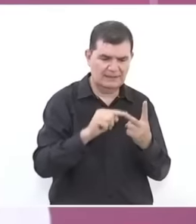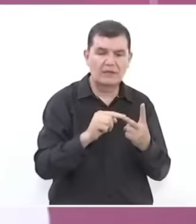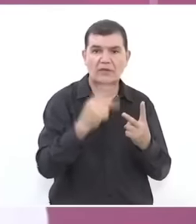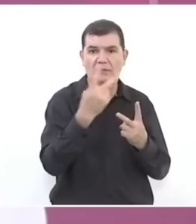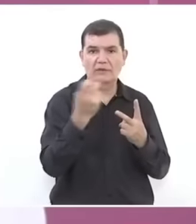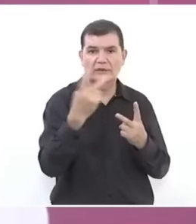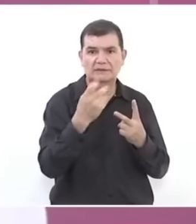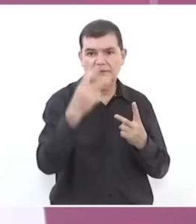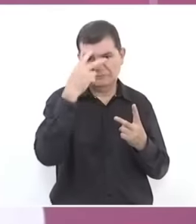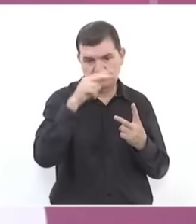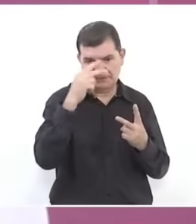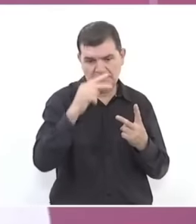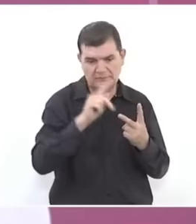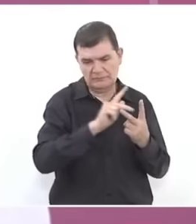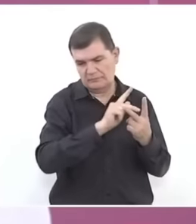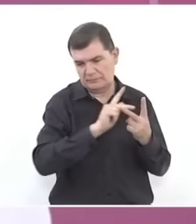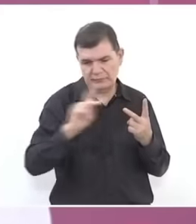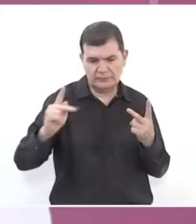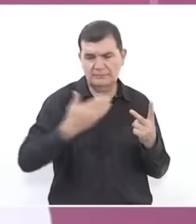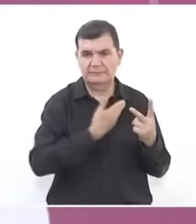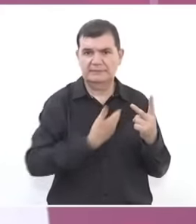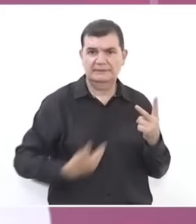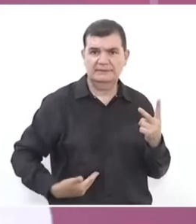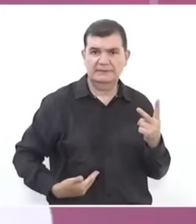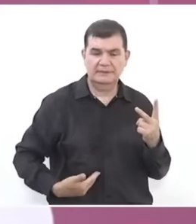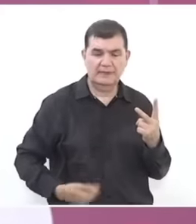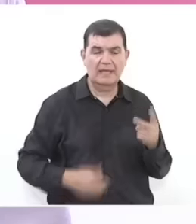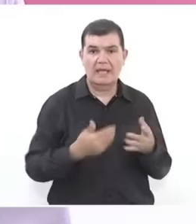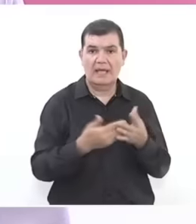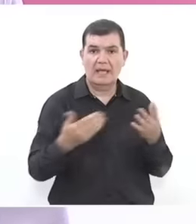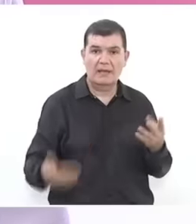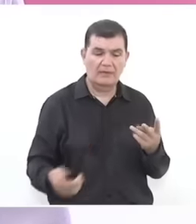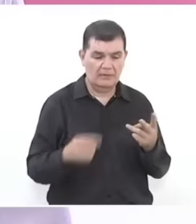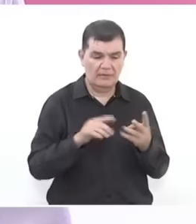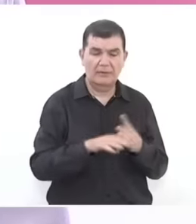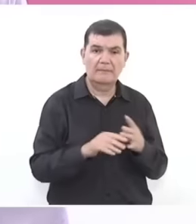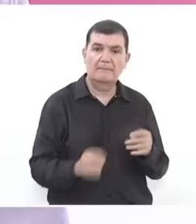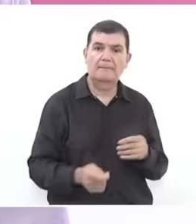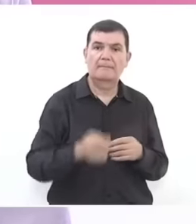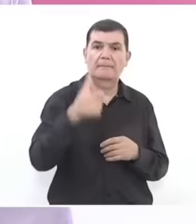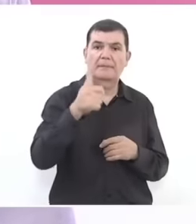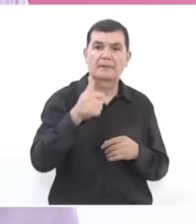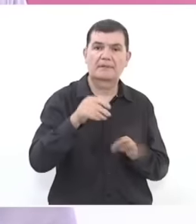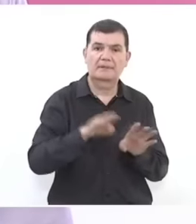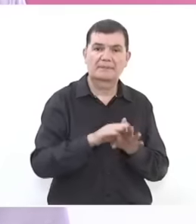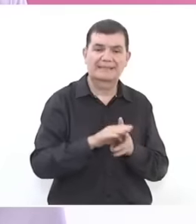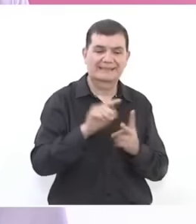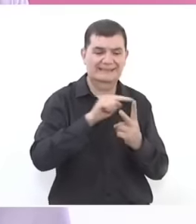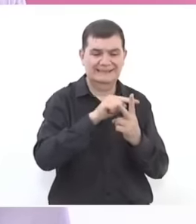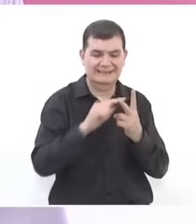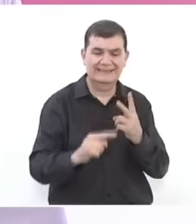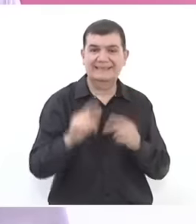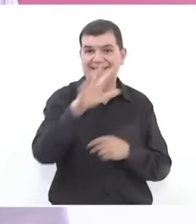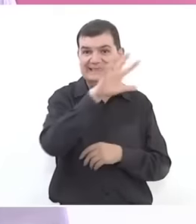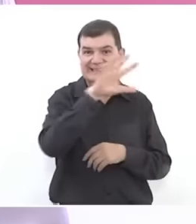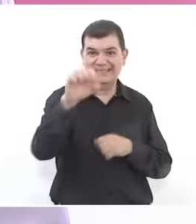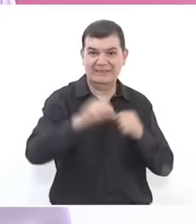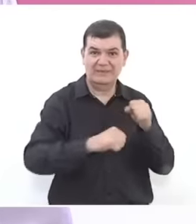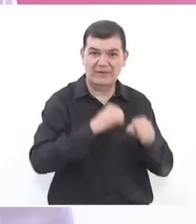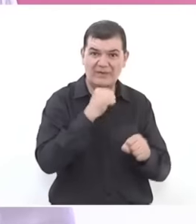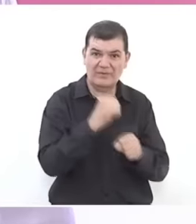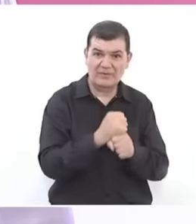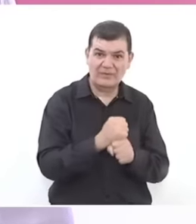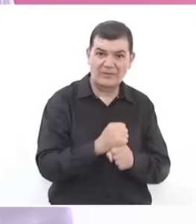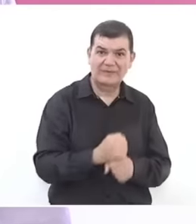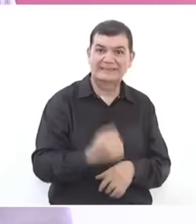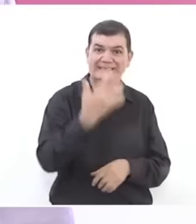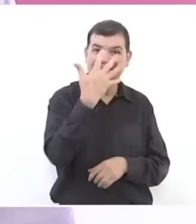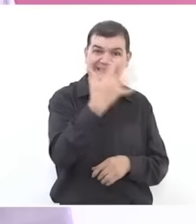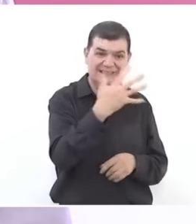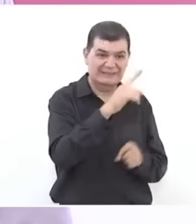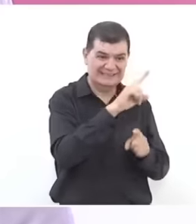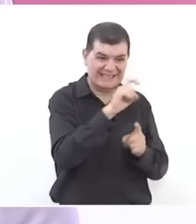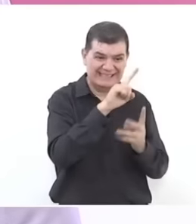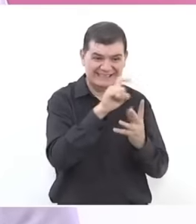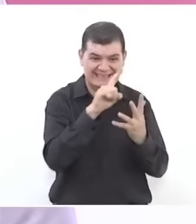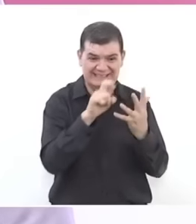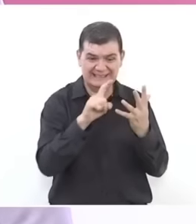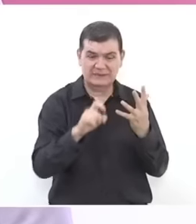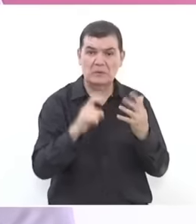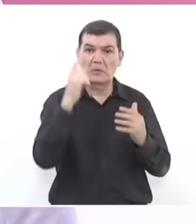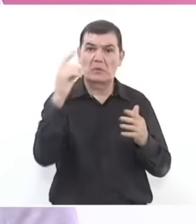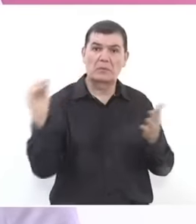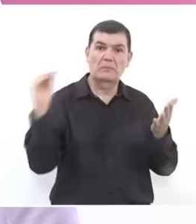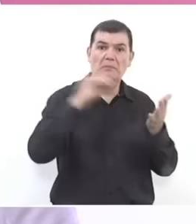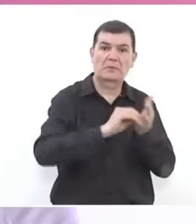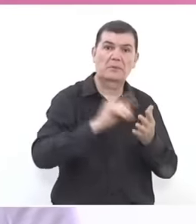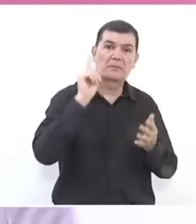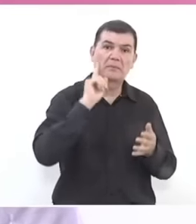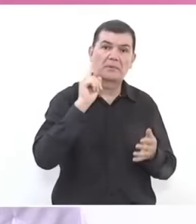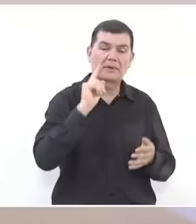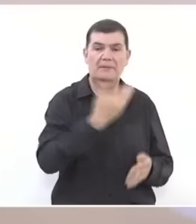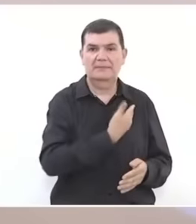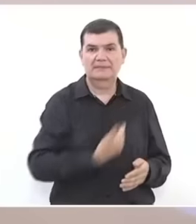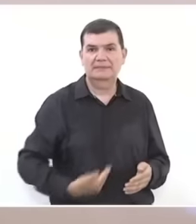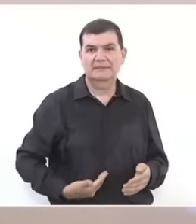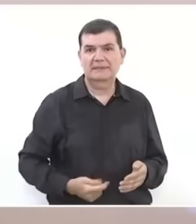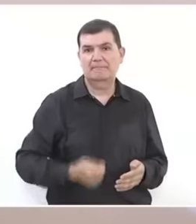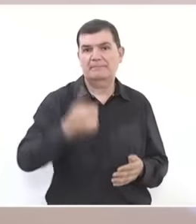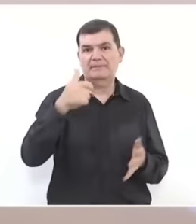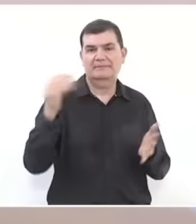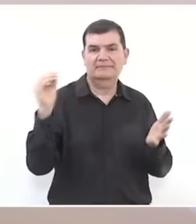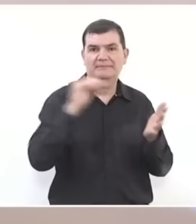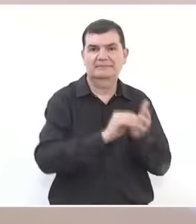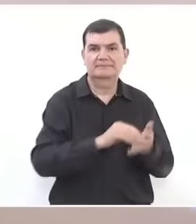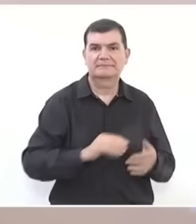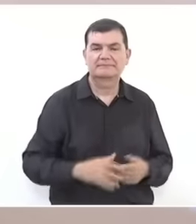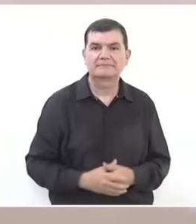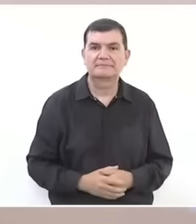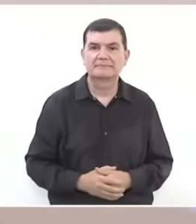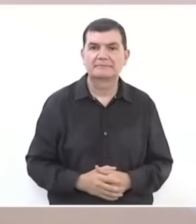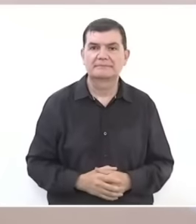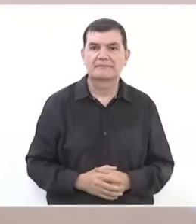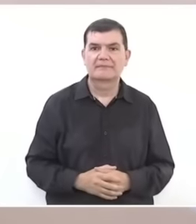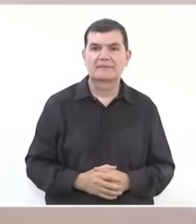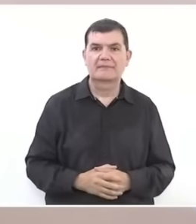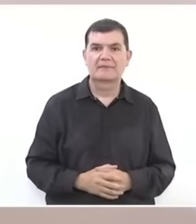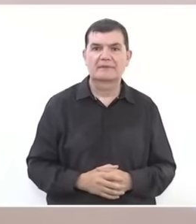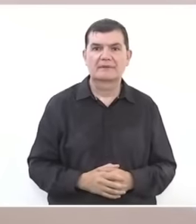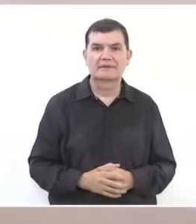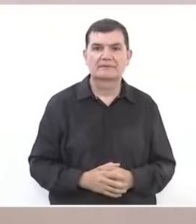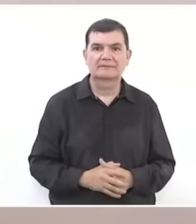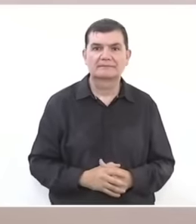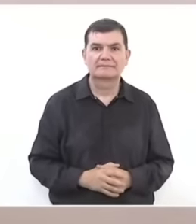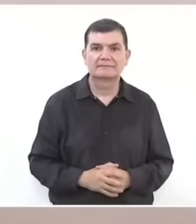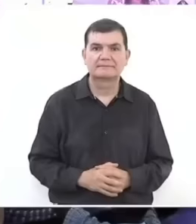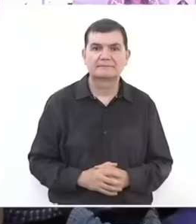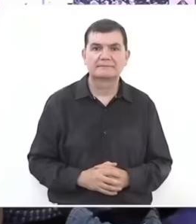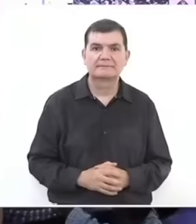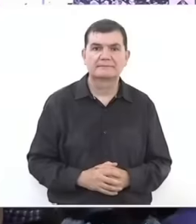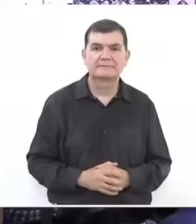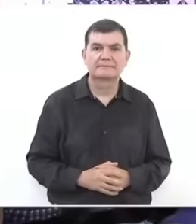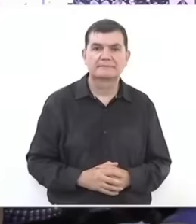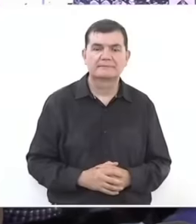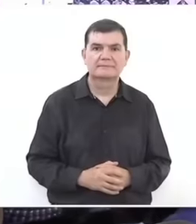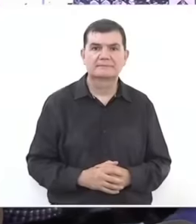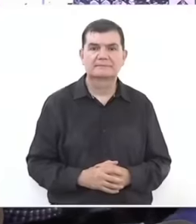pure presidents and now for the first time in 500 years in five centuries a woman president